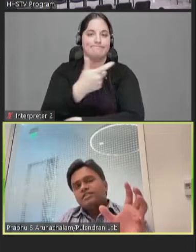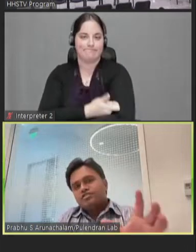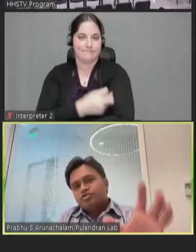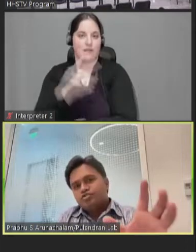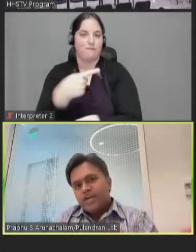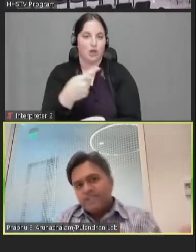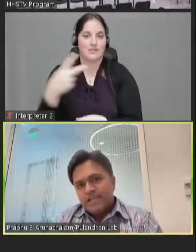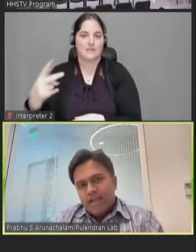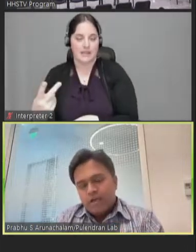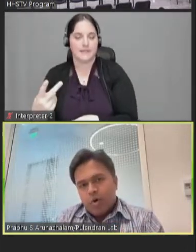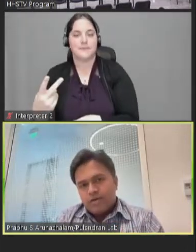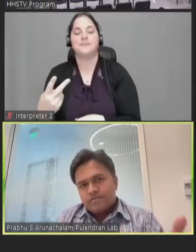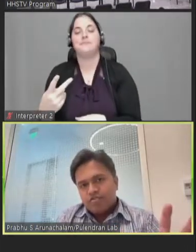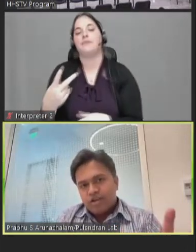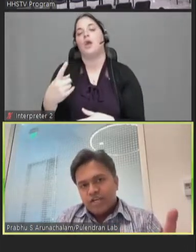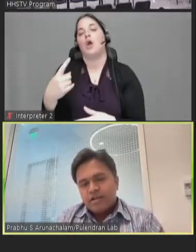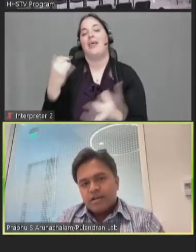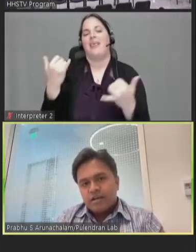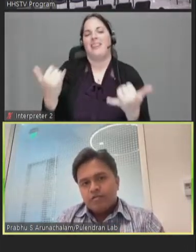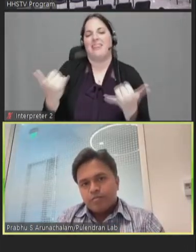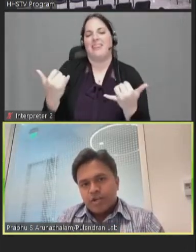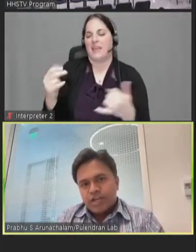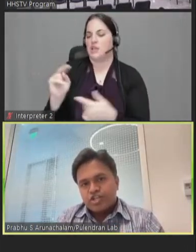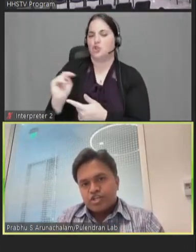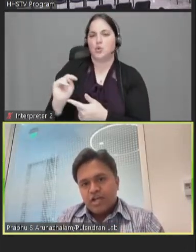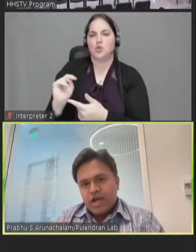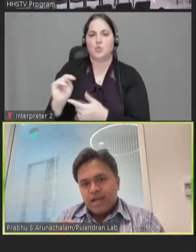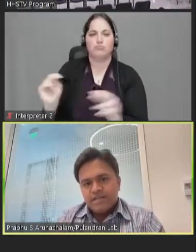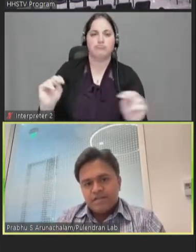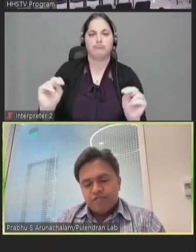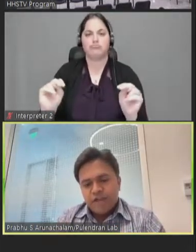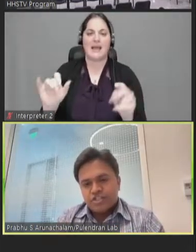these neutralizing antibodies are really critical for protection against infection.